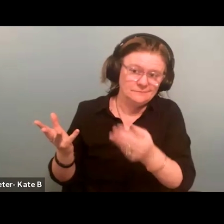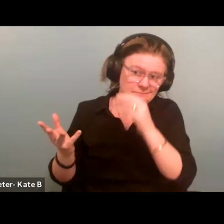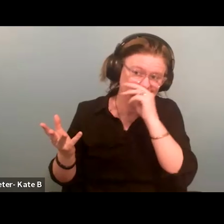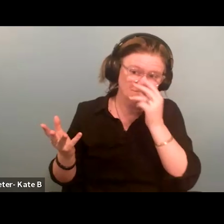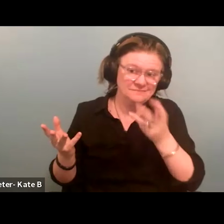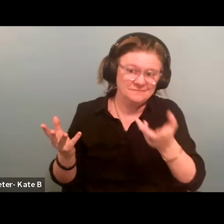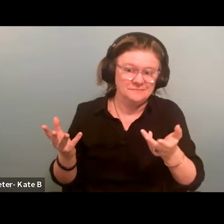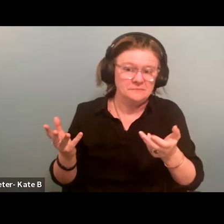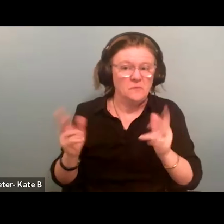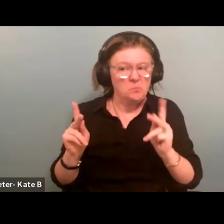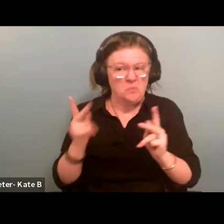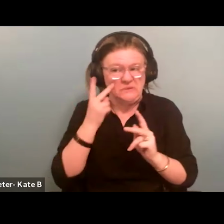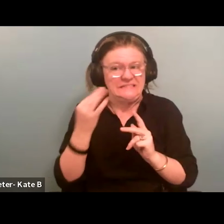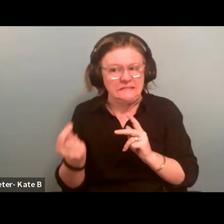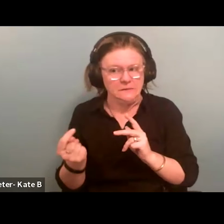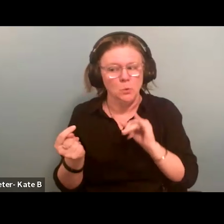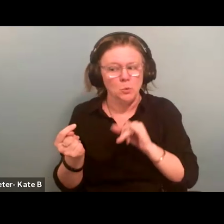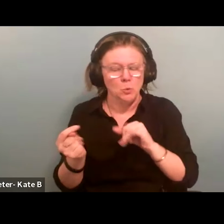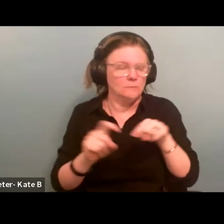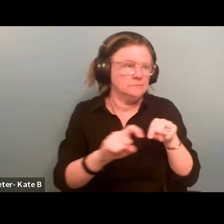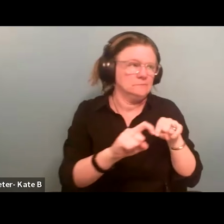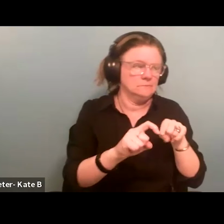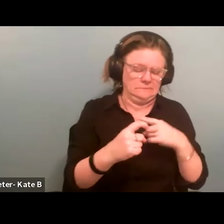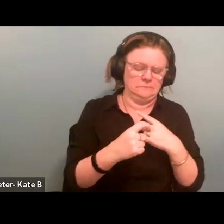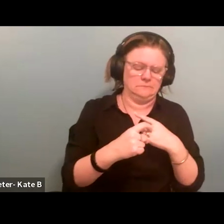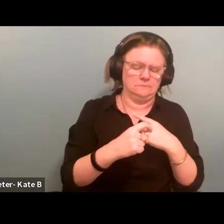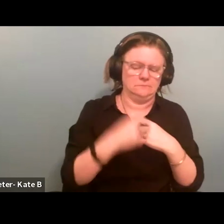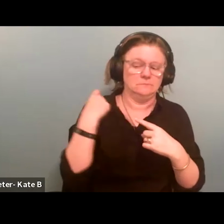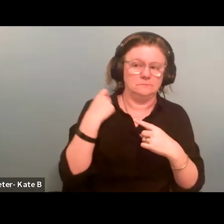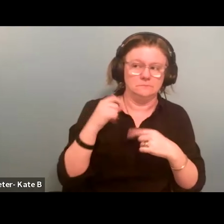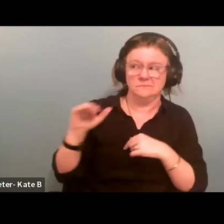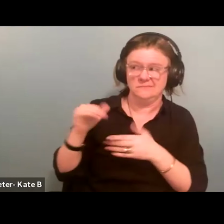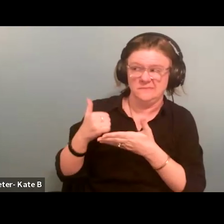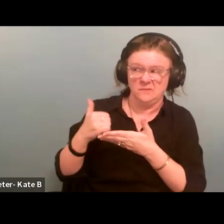would recognize that and realize that something needs to be done.